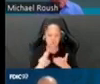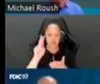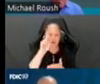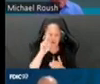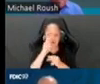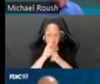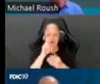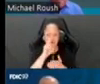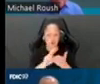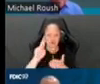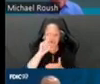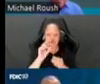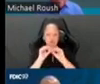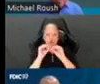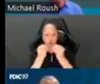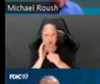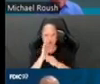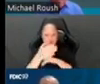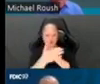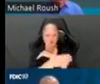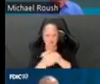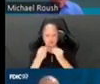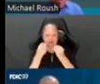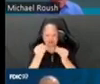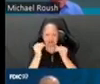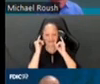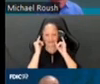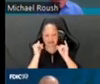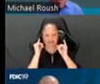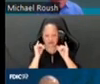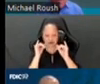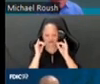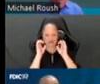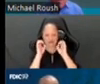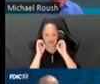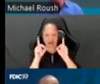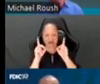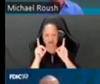across the country that give instructional information out before -- including how the